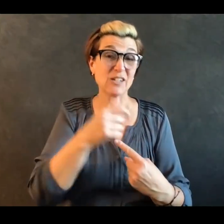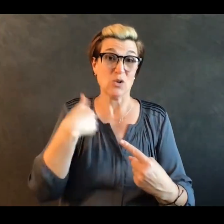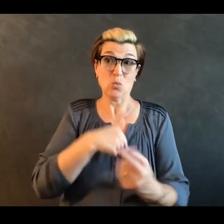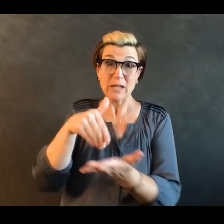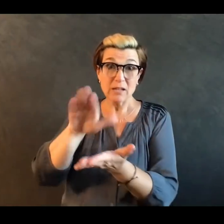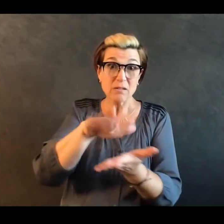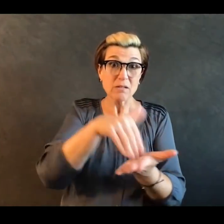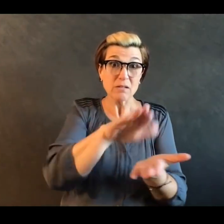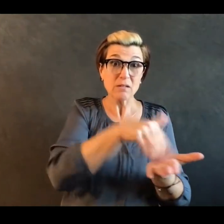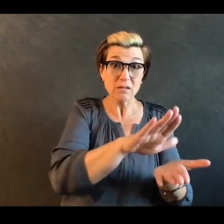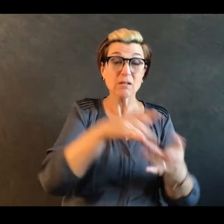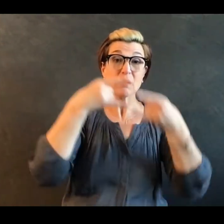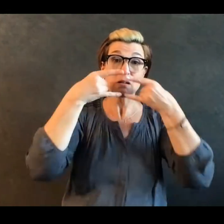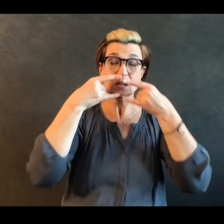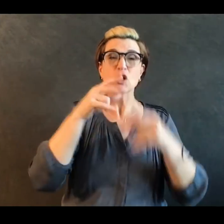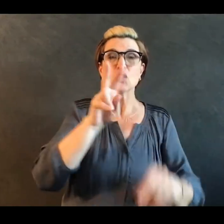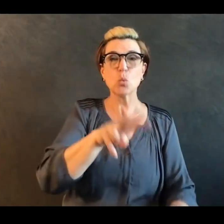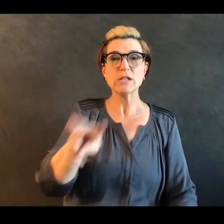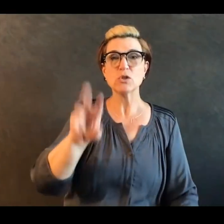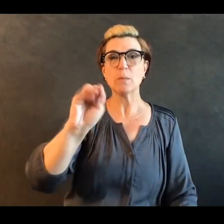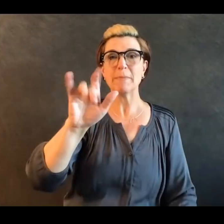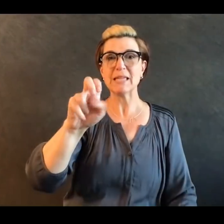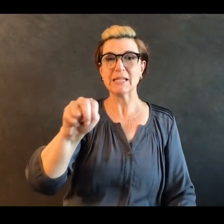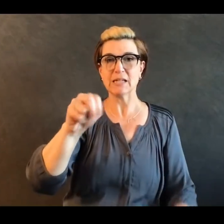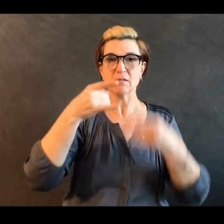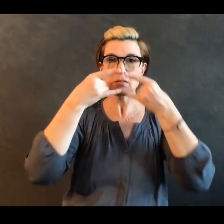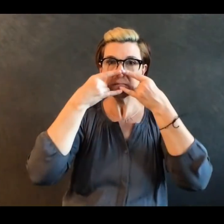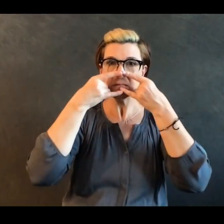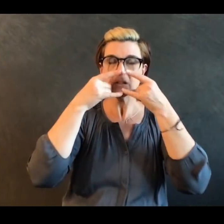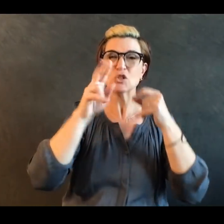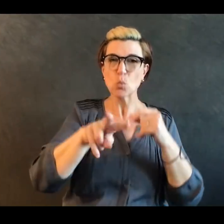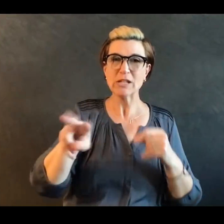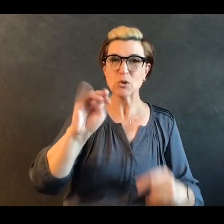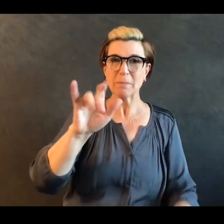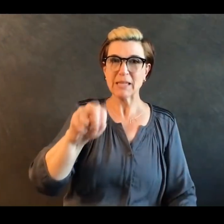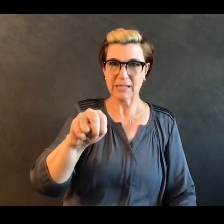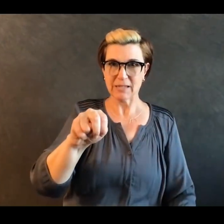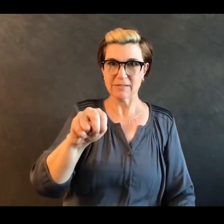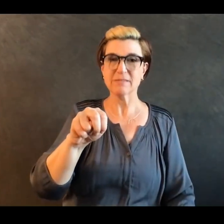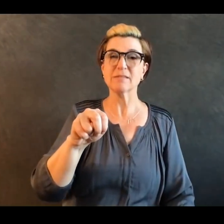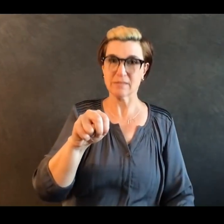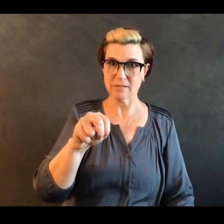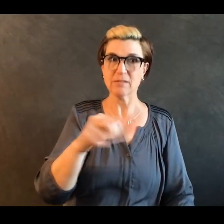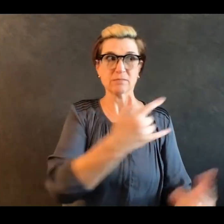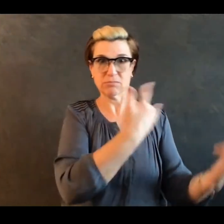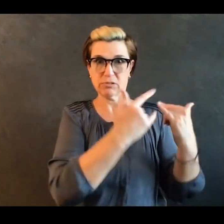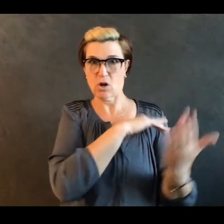is 22 million facial masks coming into the marketplace the average inventory in